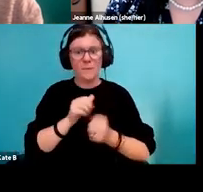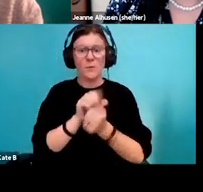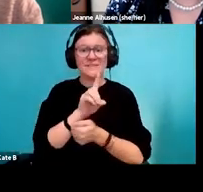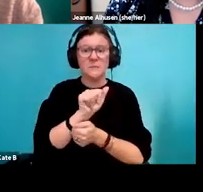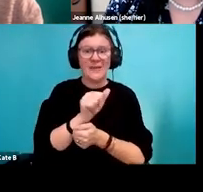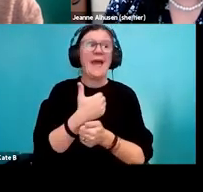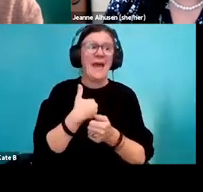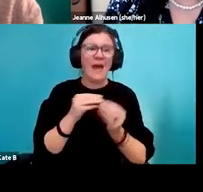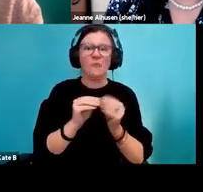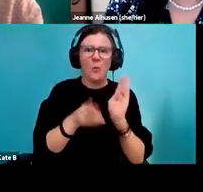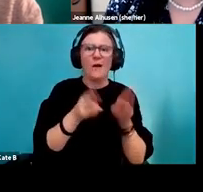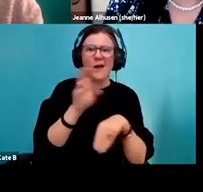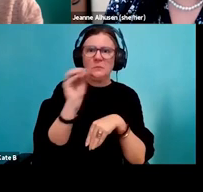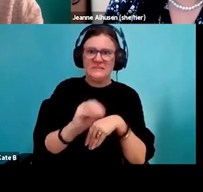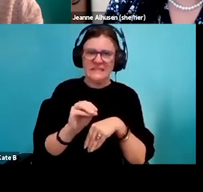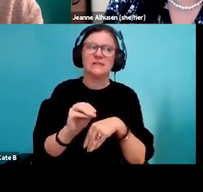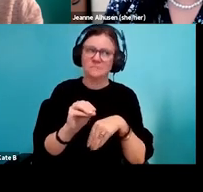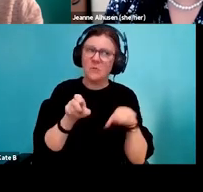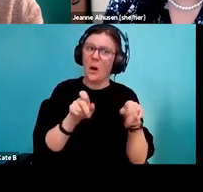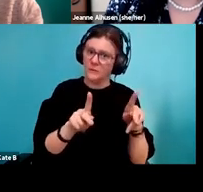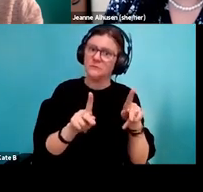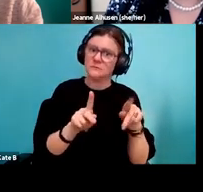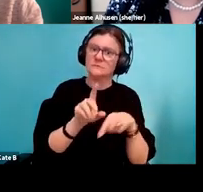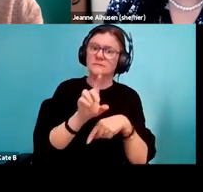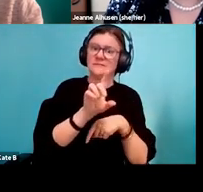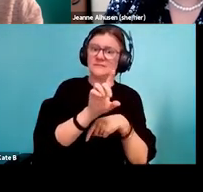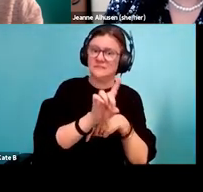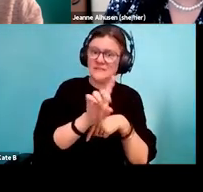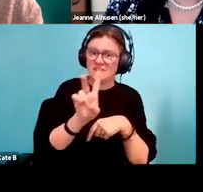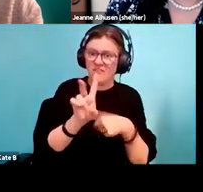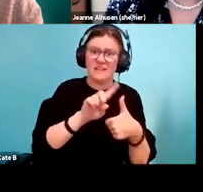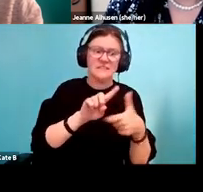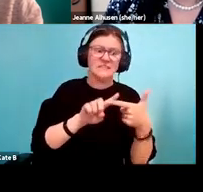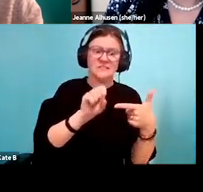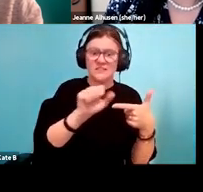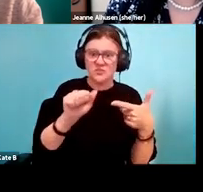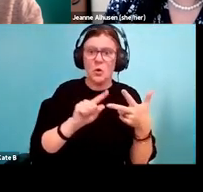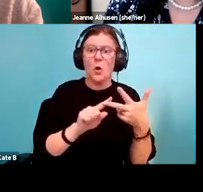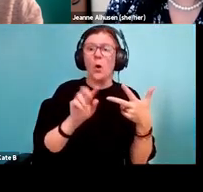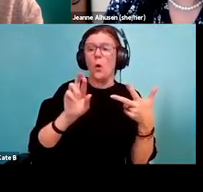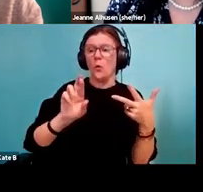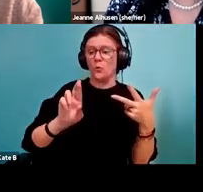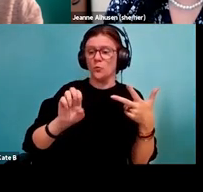risk for intimate partner violence, including reproductive coercion in the perinatal period.